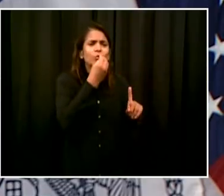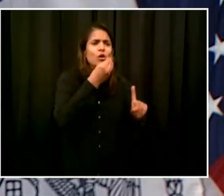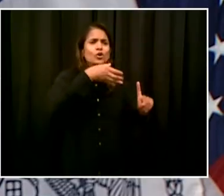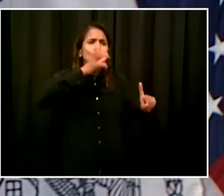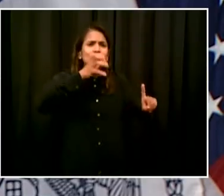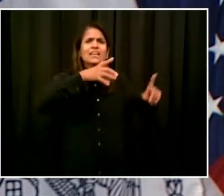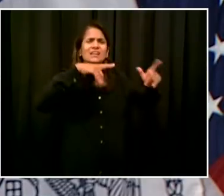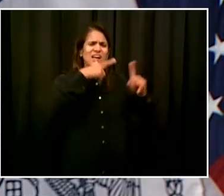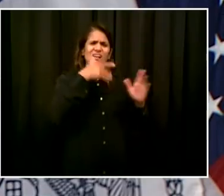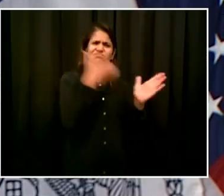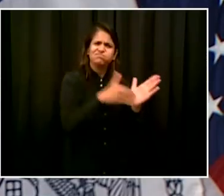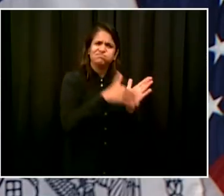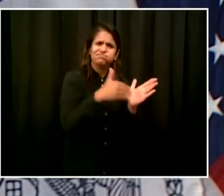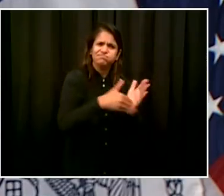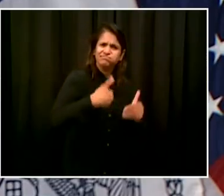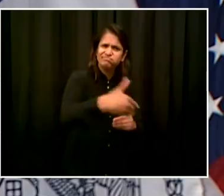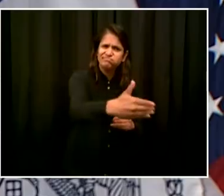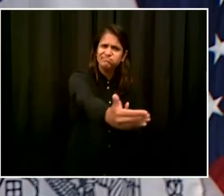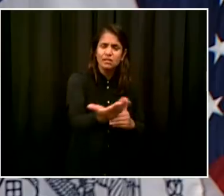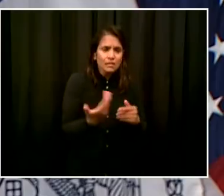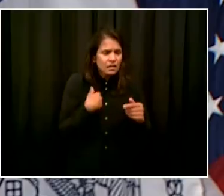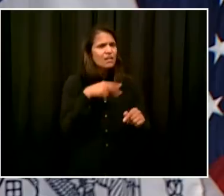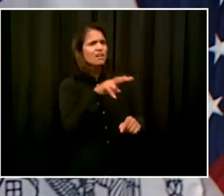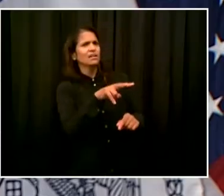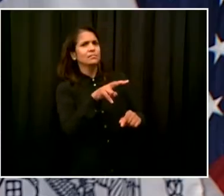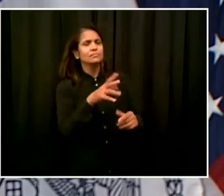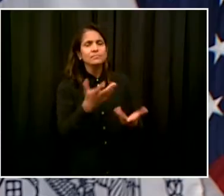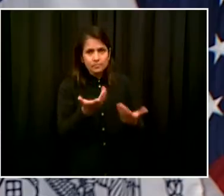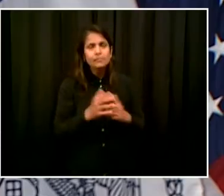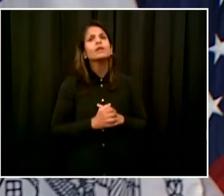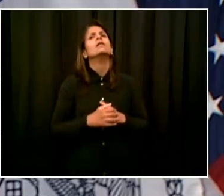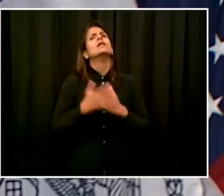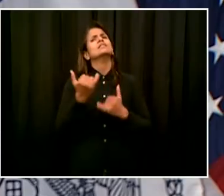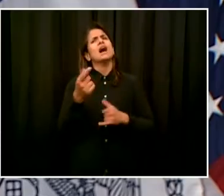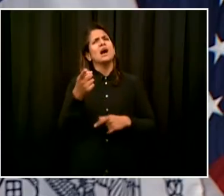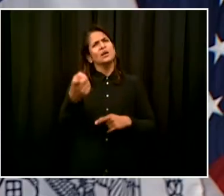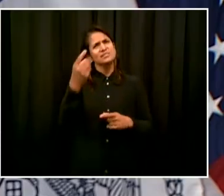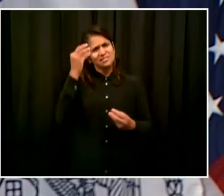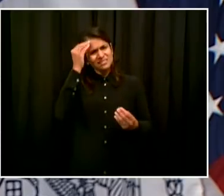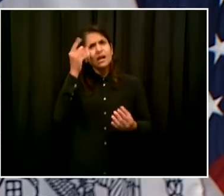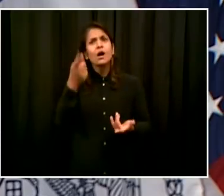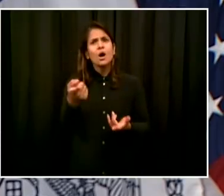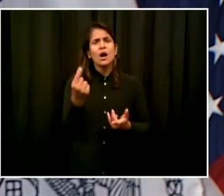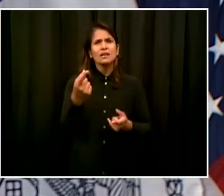VANDALISM. HE IS SUGGESTING THERE HAVE BEEN